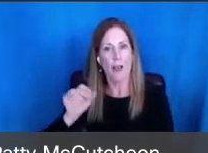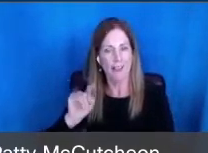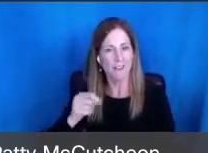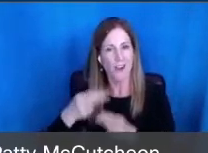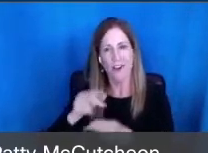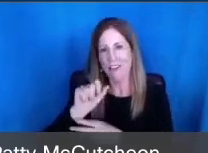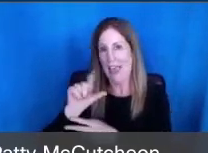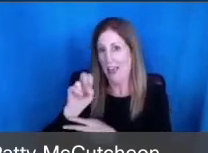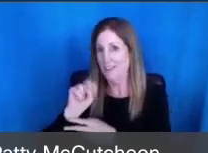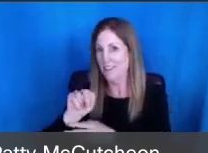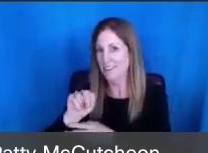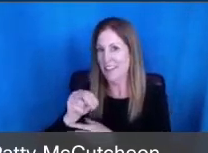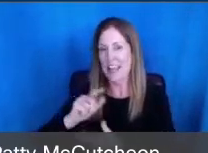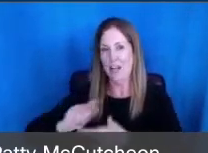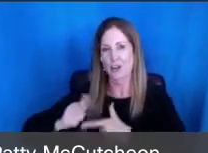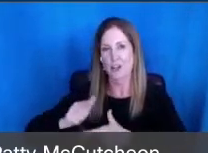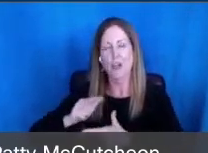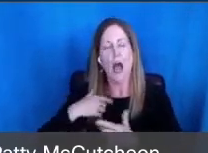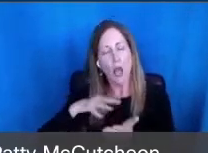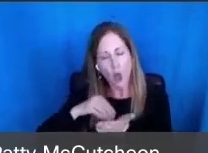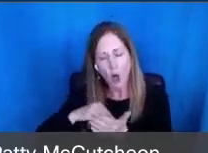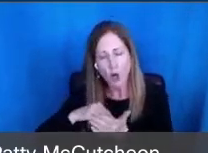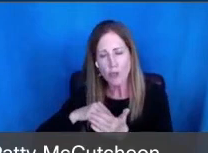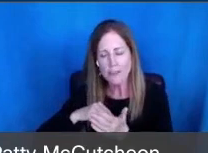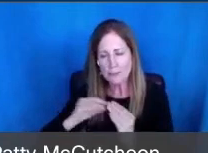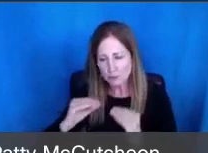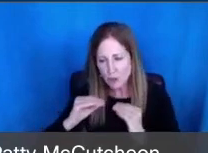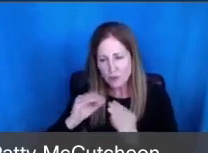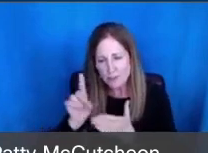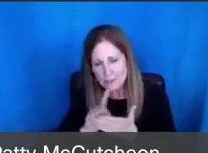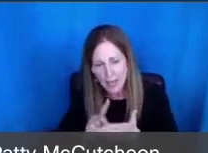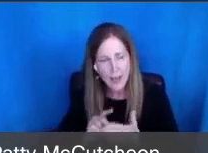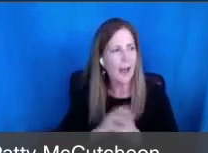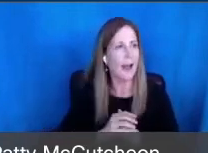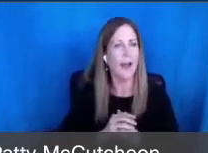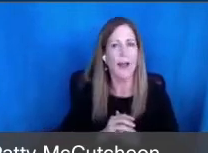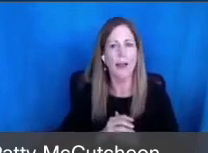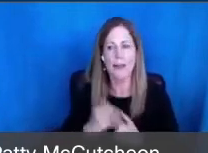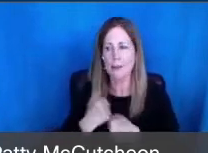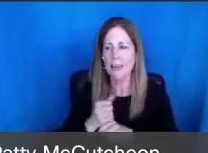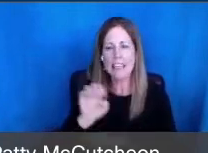about instructional design, and, you know, how to make engaging eLearning, and it's just great